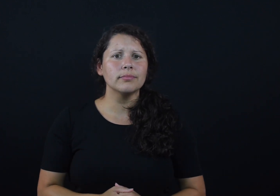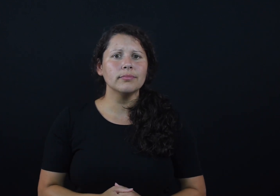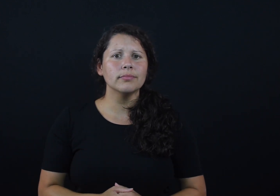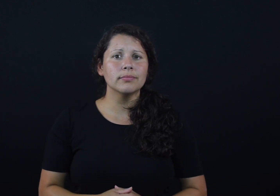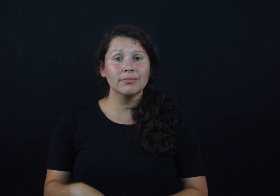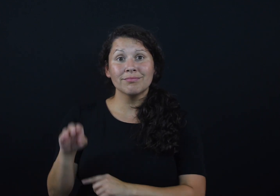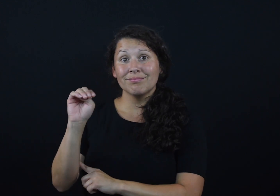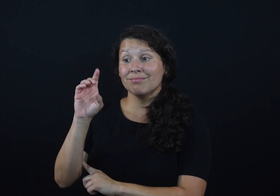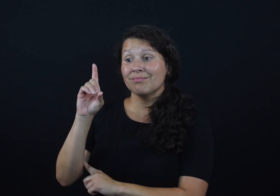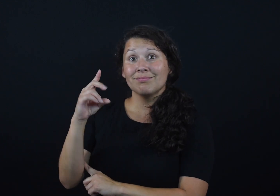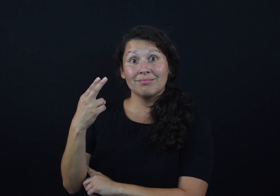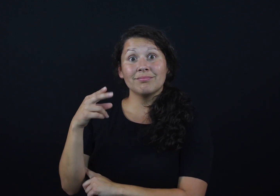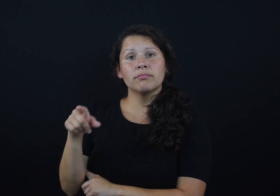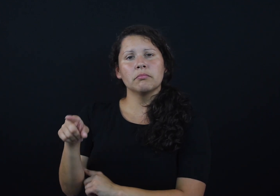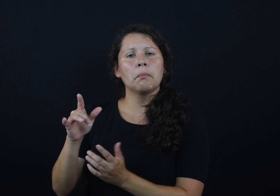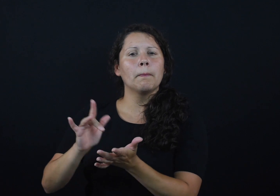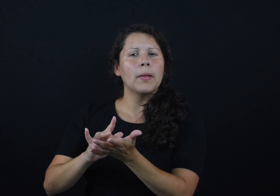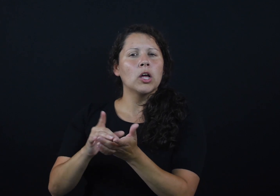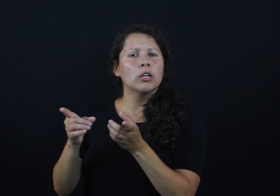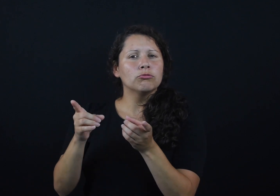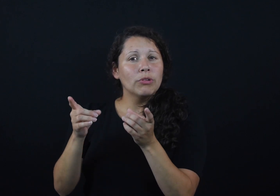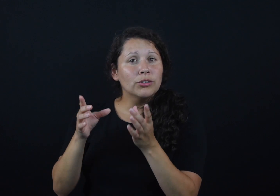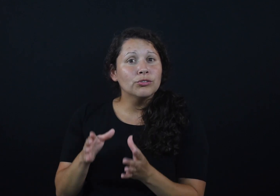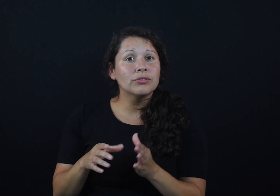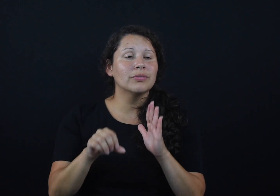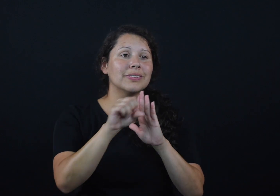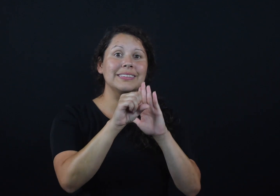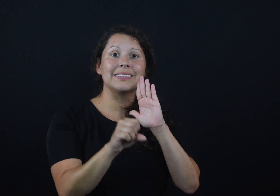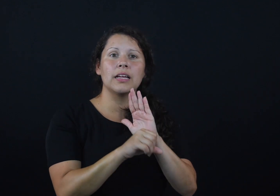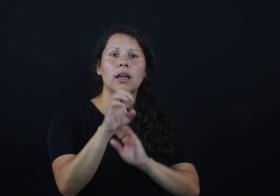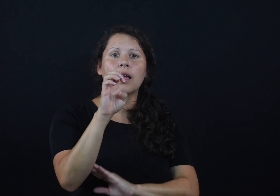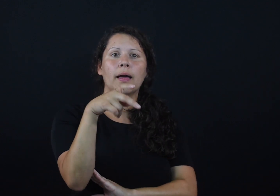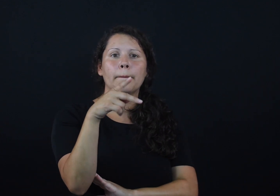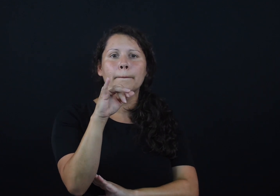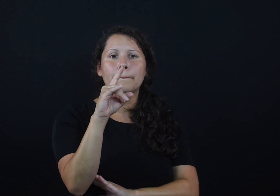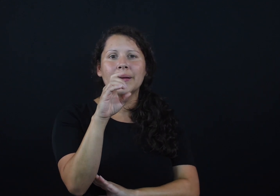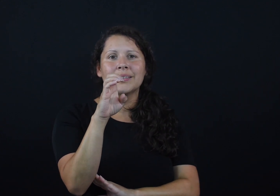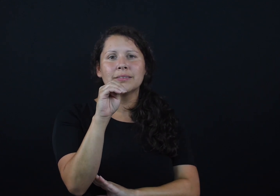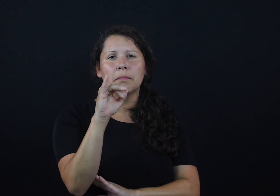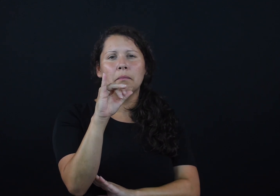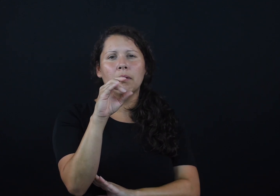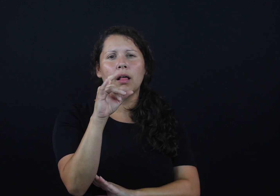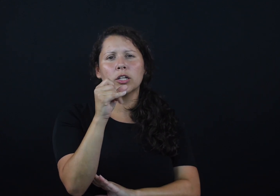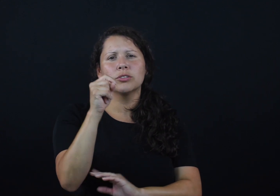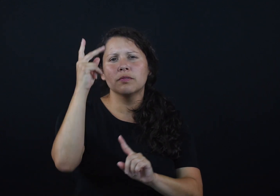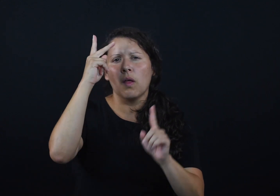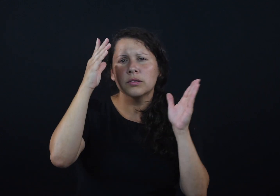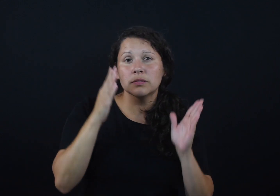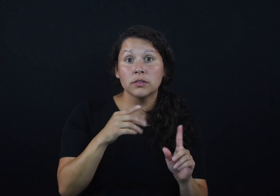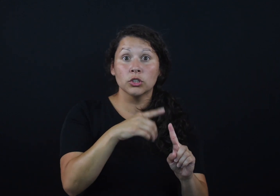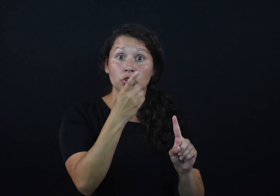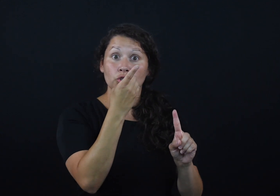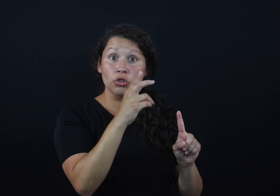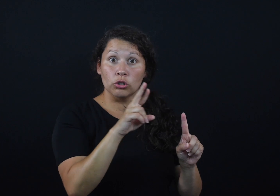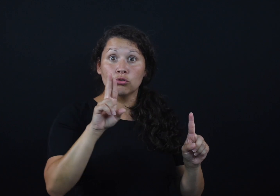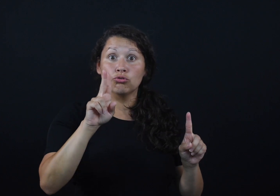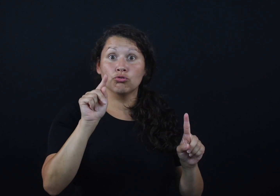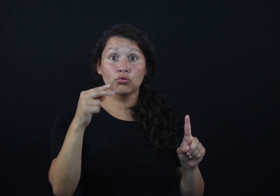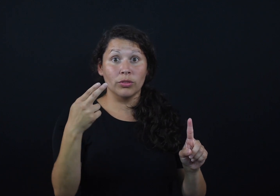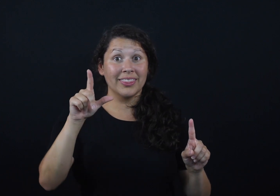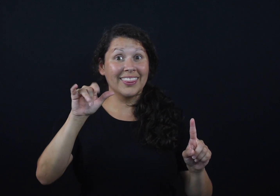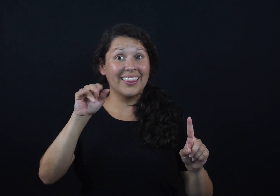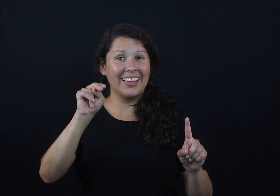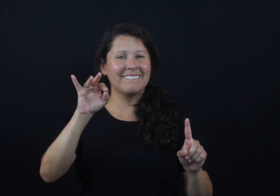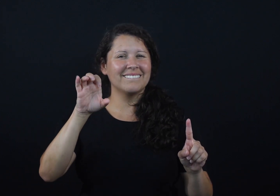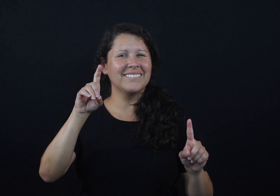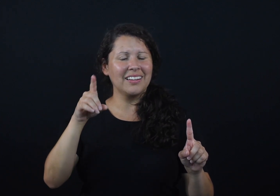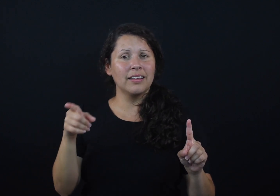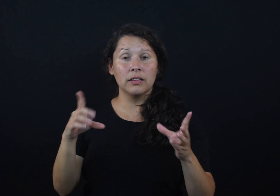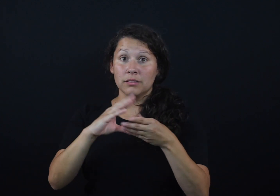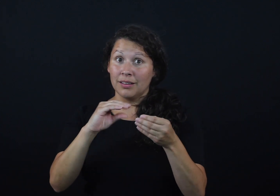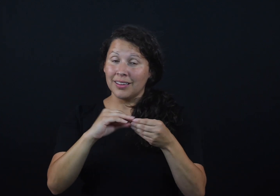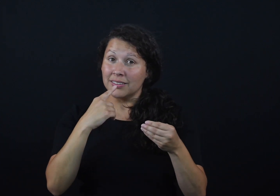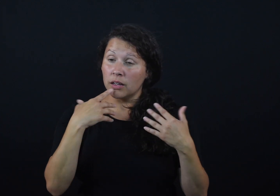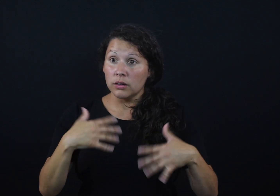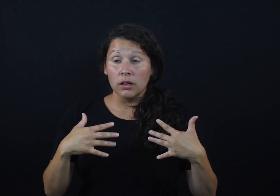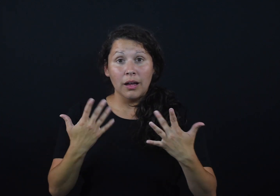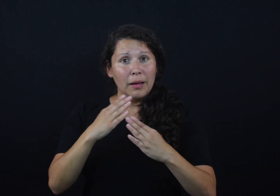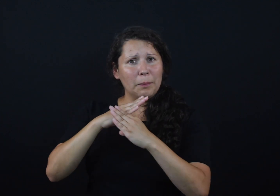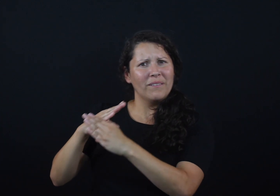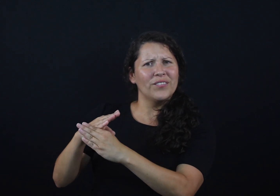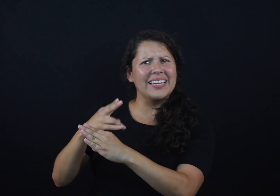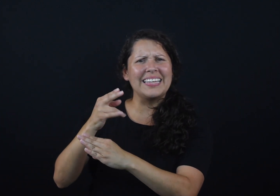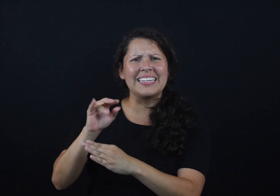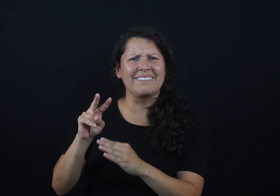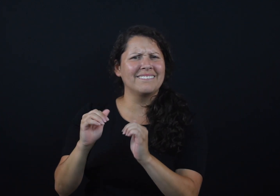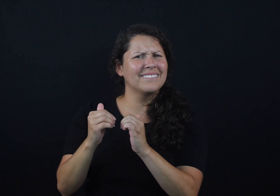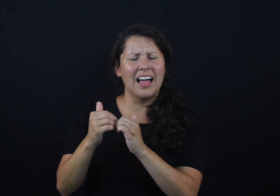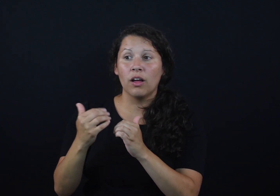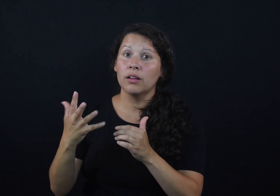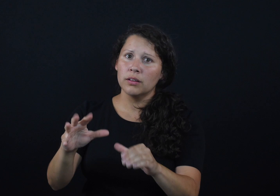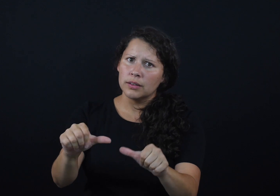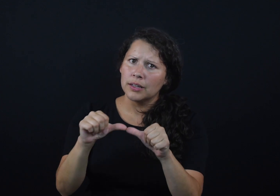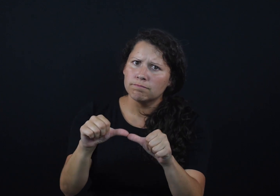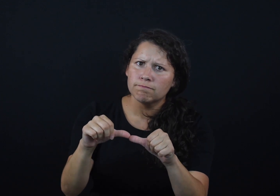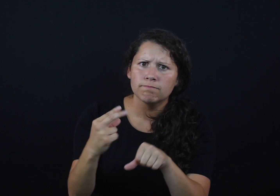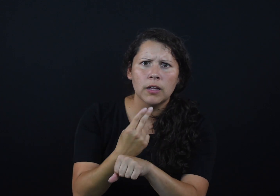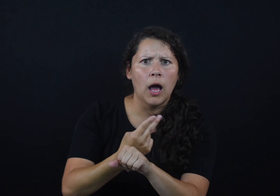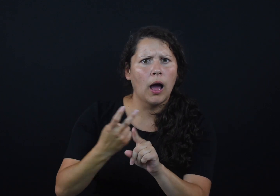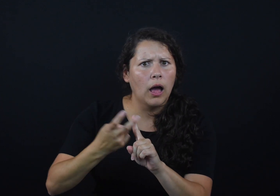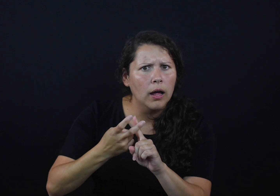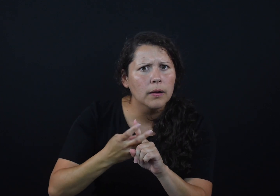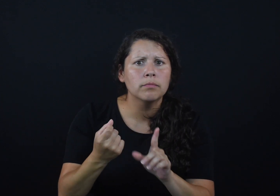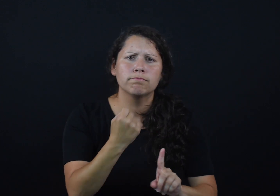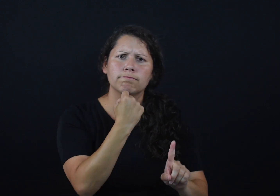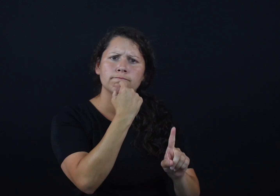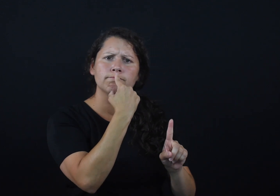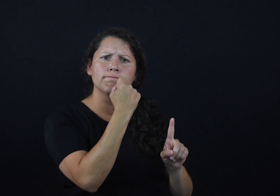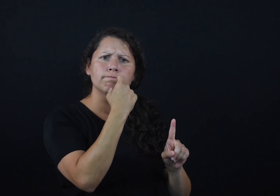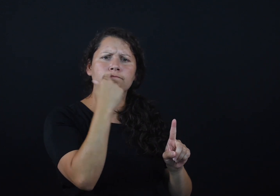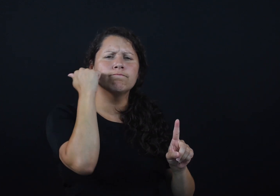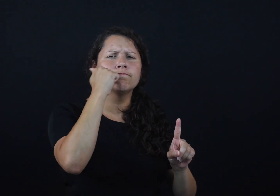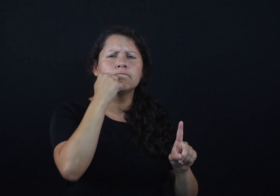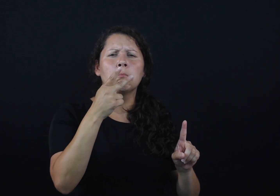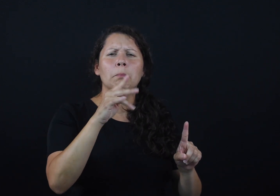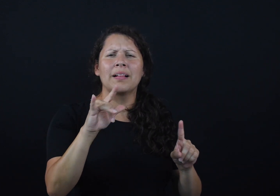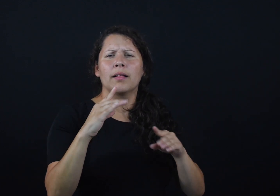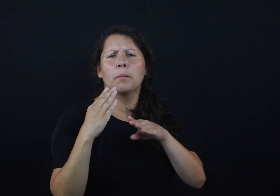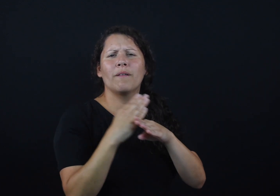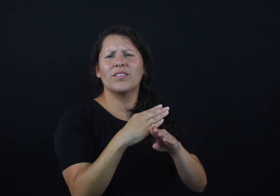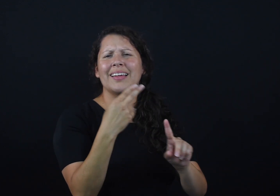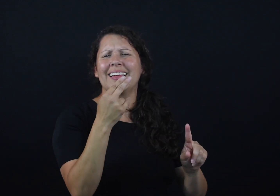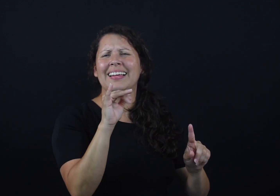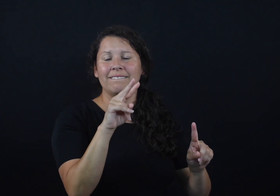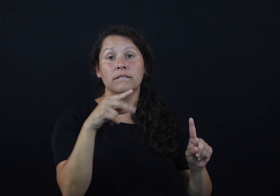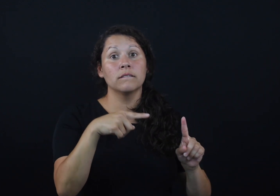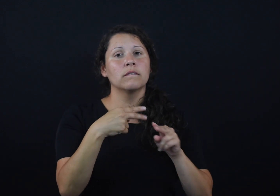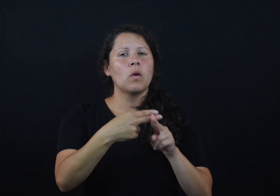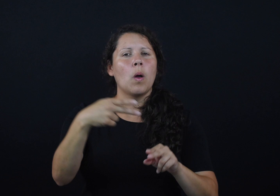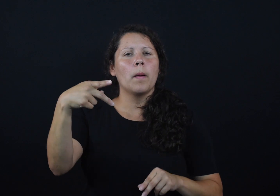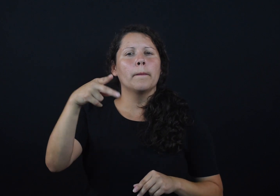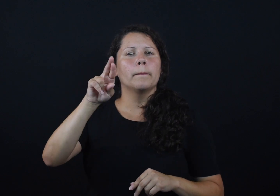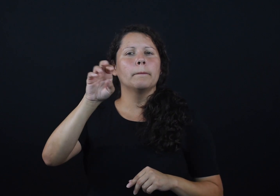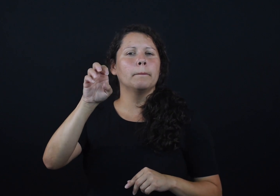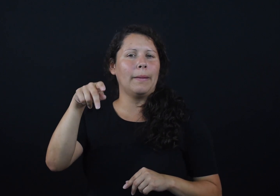(PrEP),” said MDH Medical Director and State Epidemiologist Dr. Ruth Lynfield. “It is